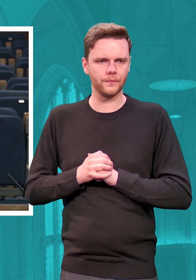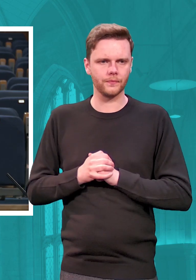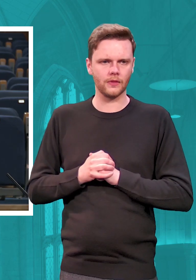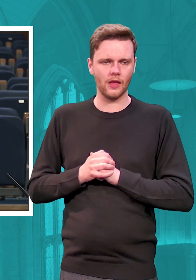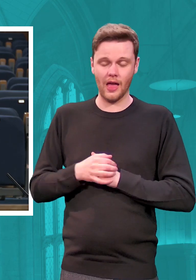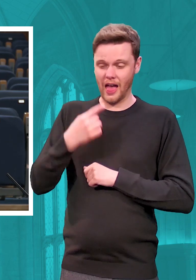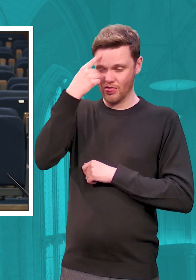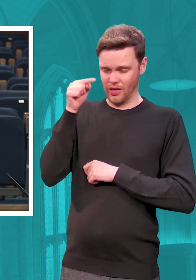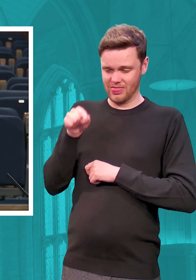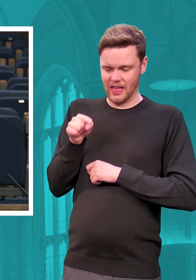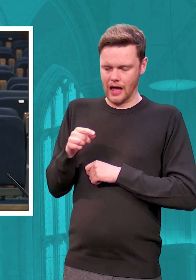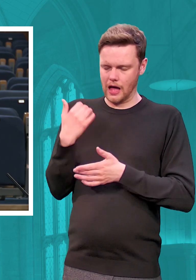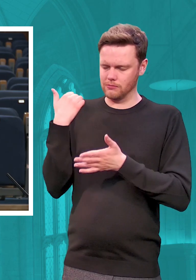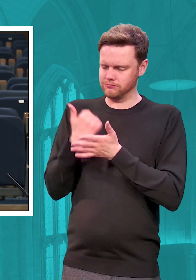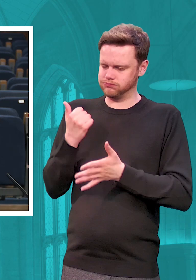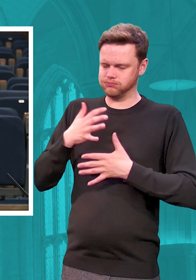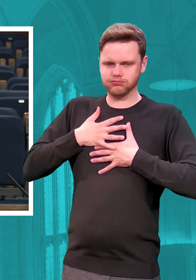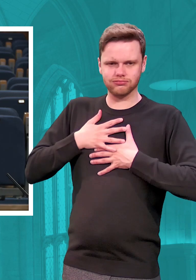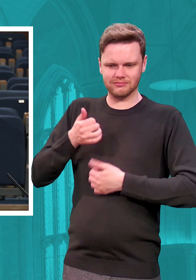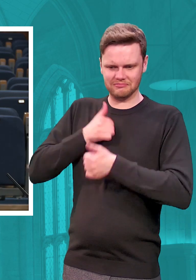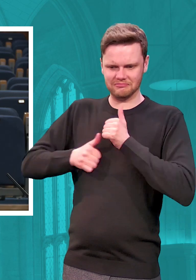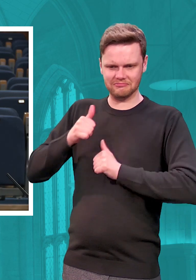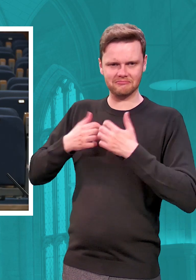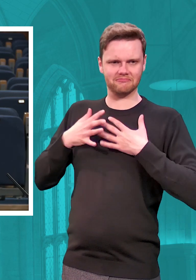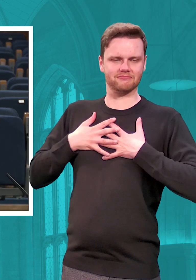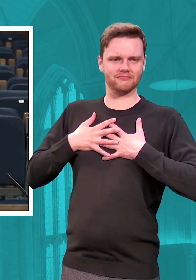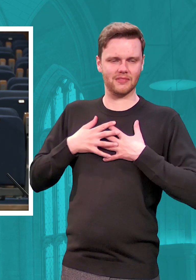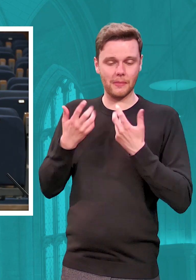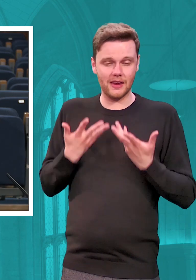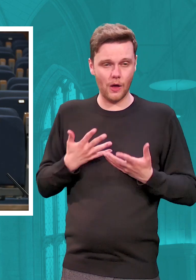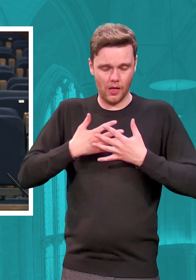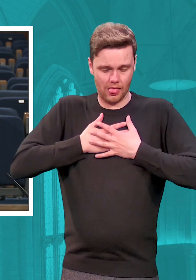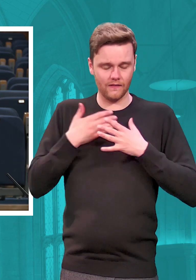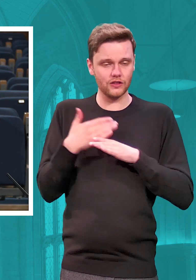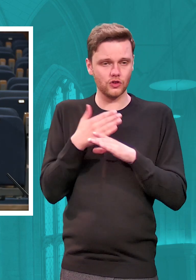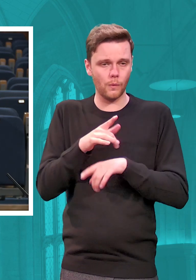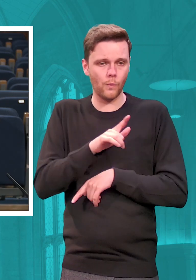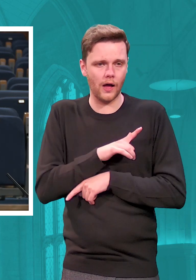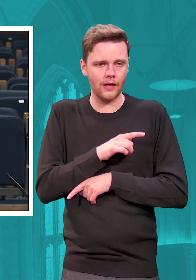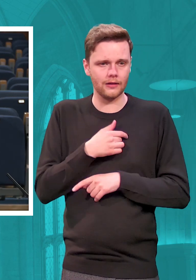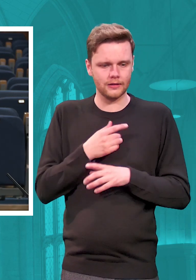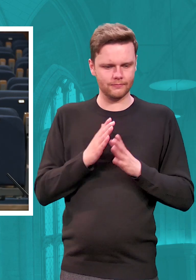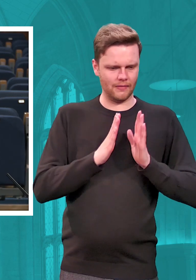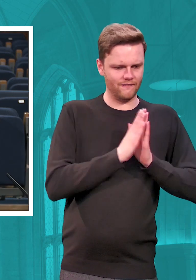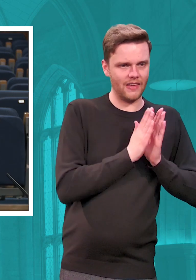I saw that as the greatest of compliments. But now I relish the job because it combines my faith and work in one.